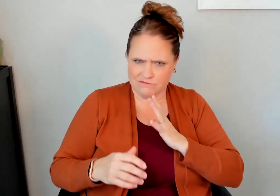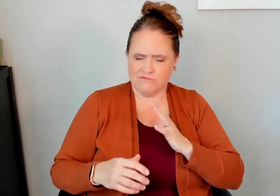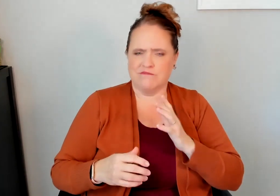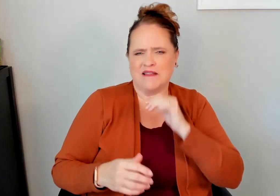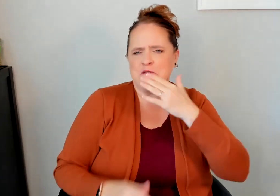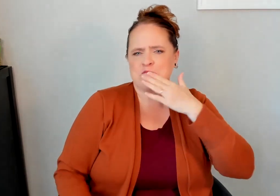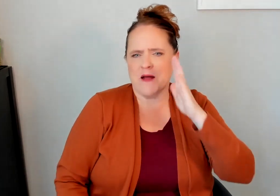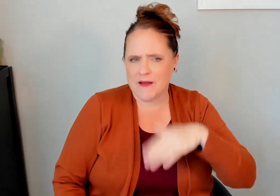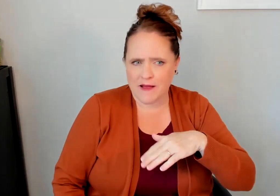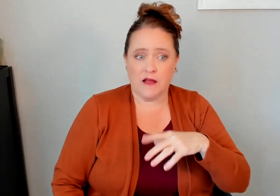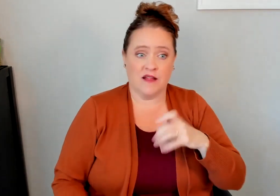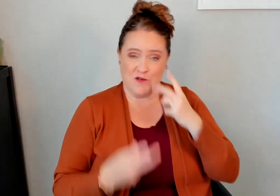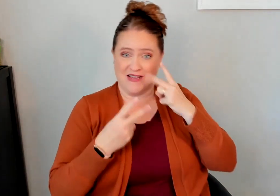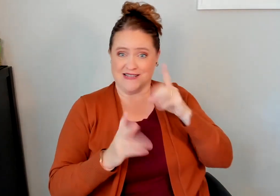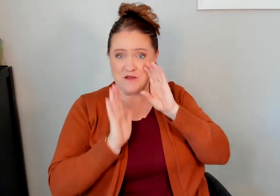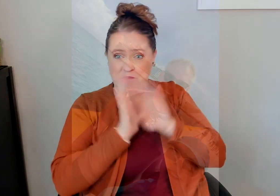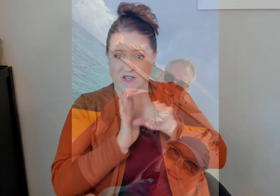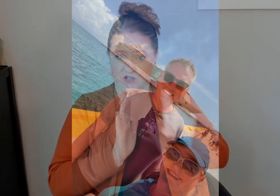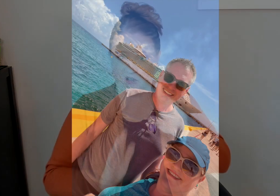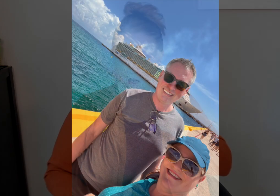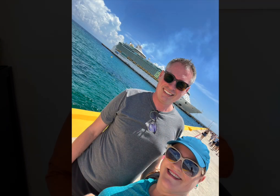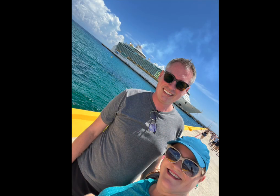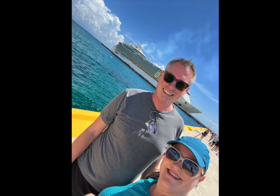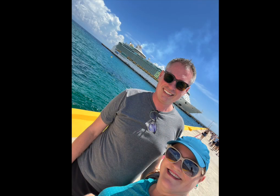the walk really isn't that bad. you can see here this picture